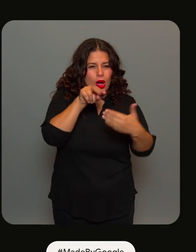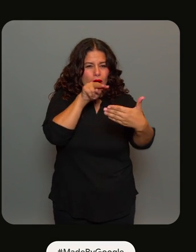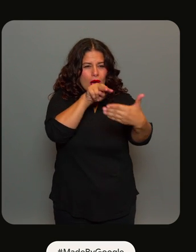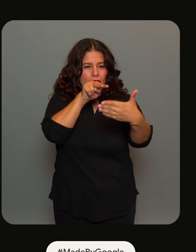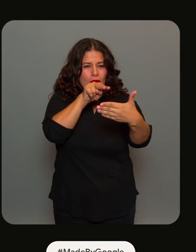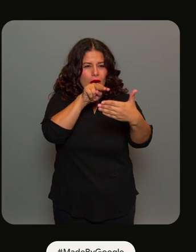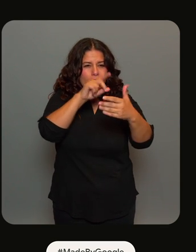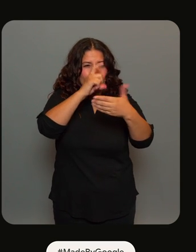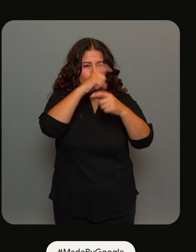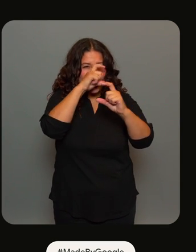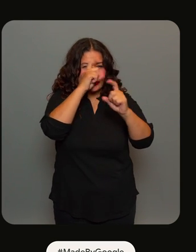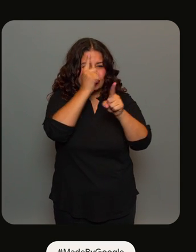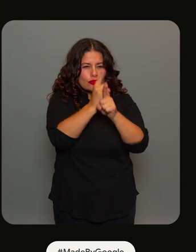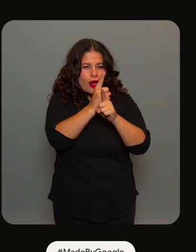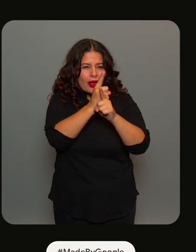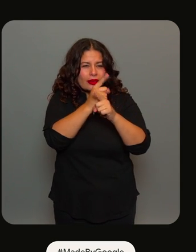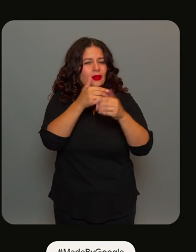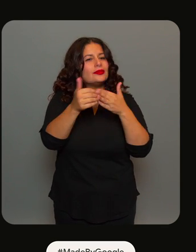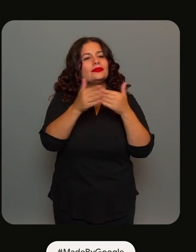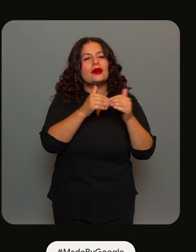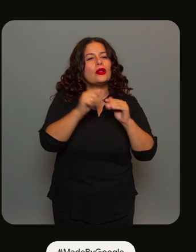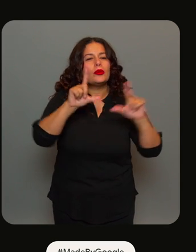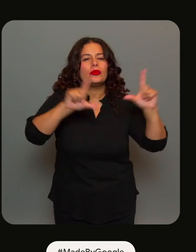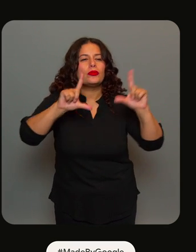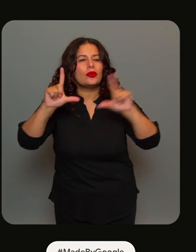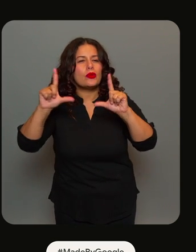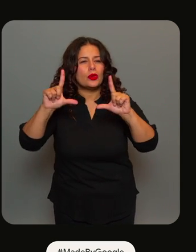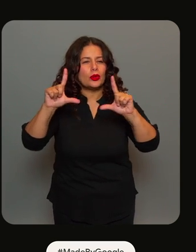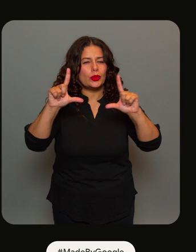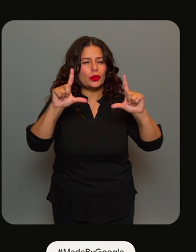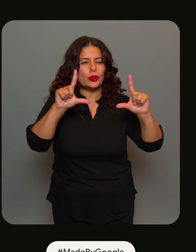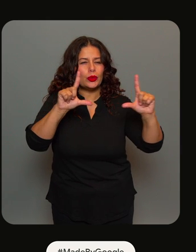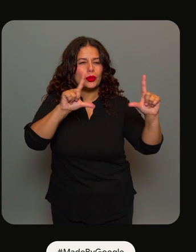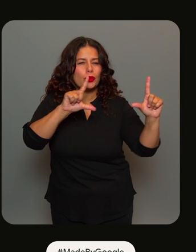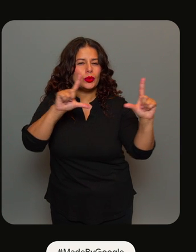Lastly, we're extending our Speech Enhancement and 4K60